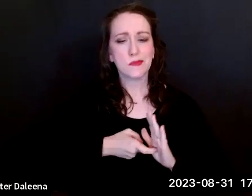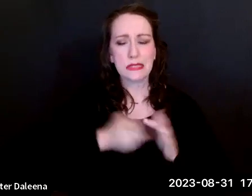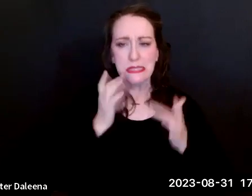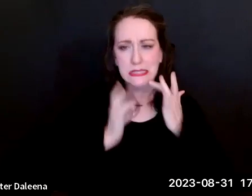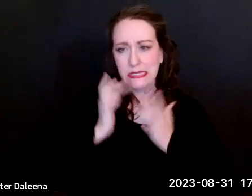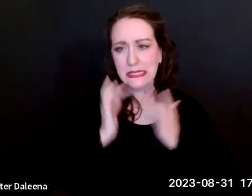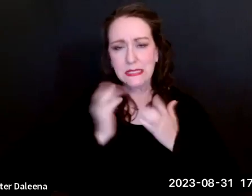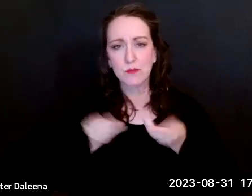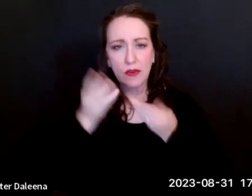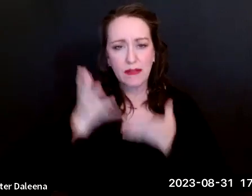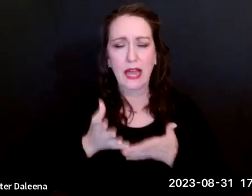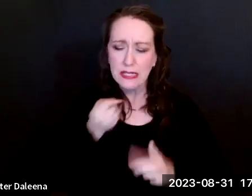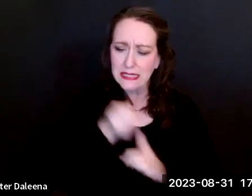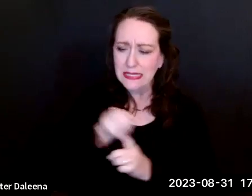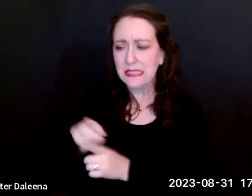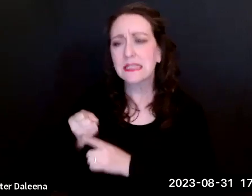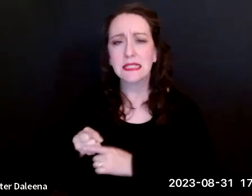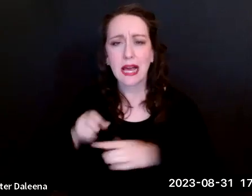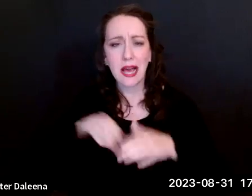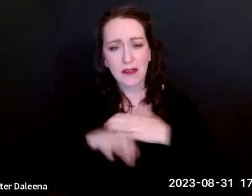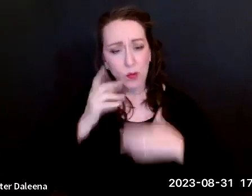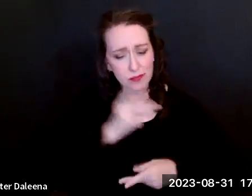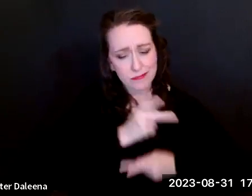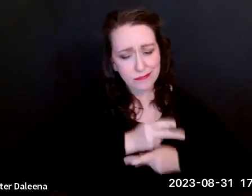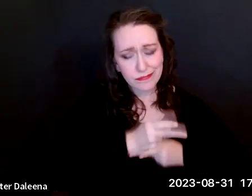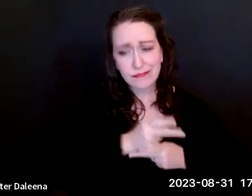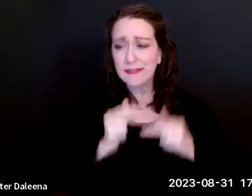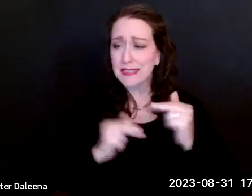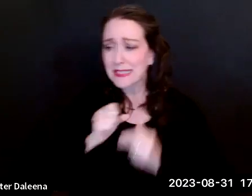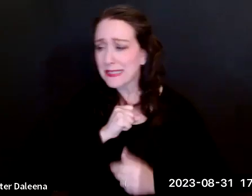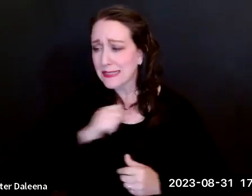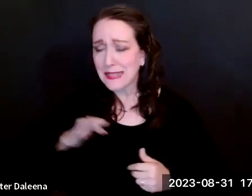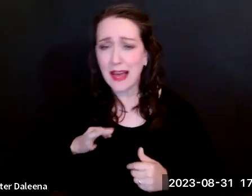and the impacts that is having on access to care facility Staffing and public health overall